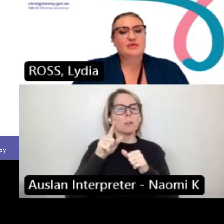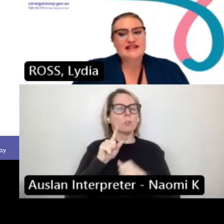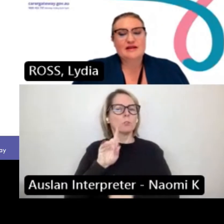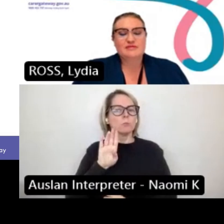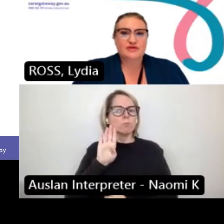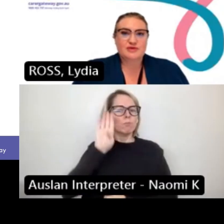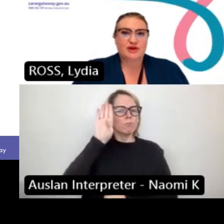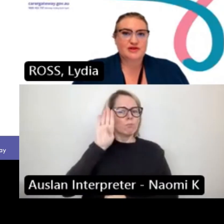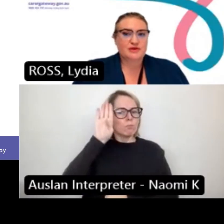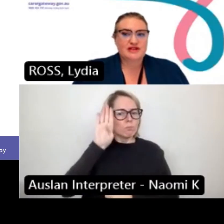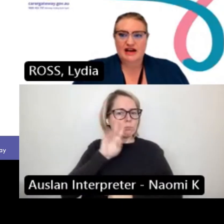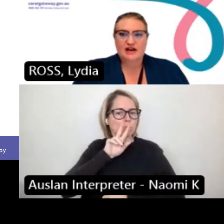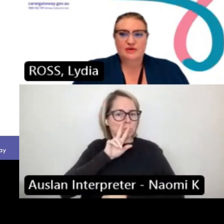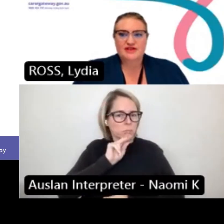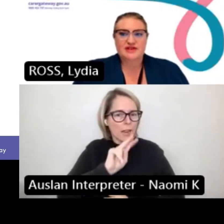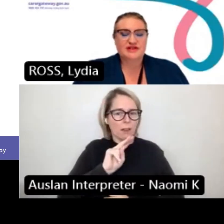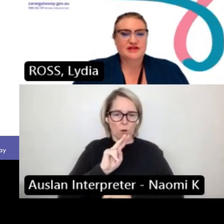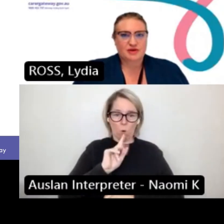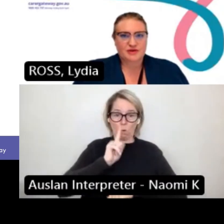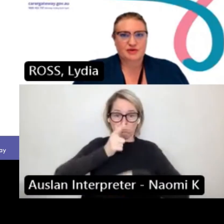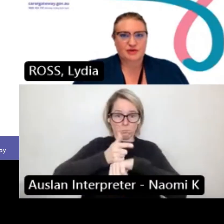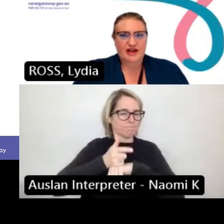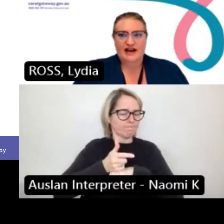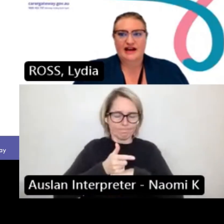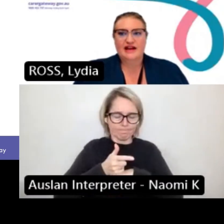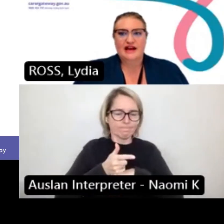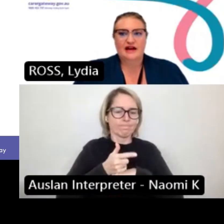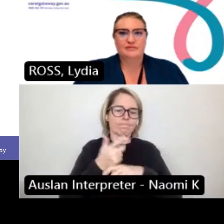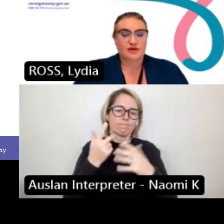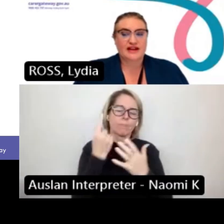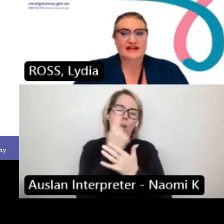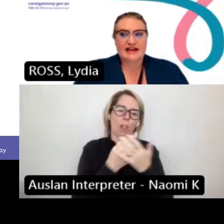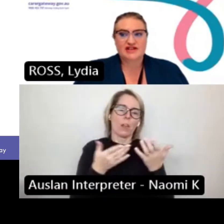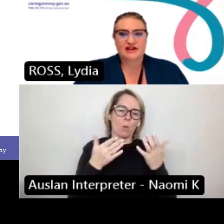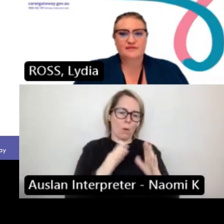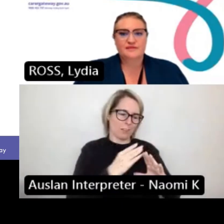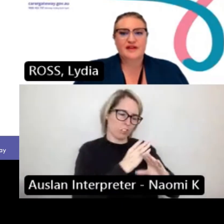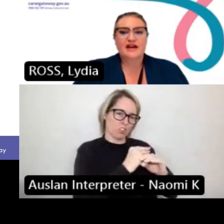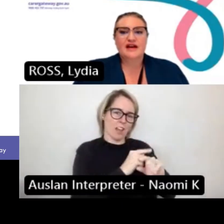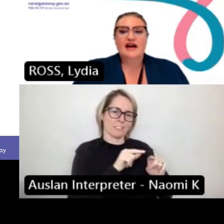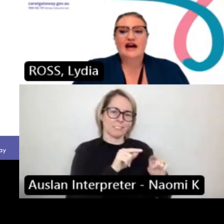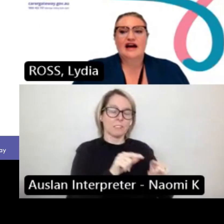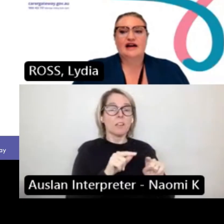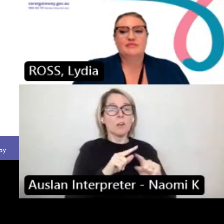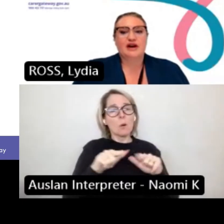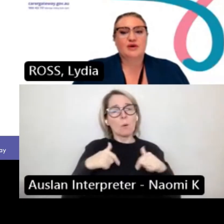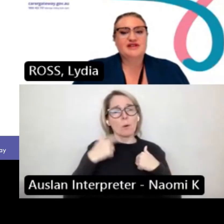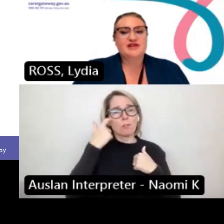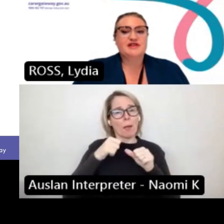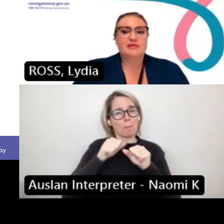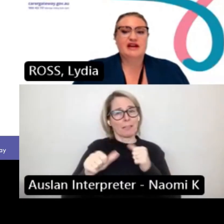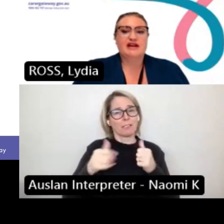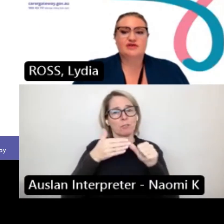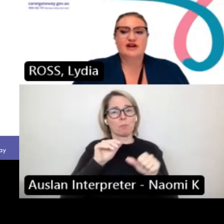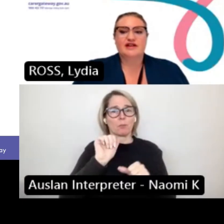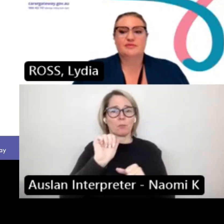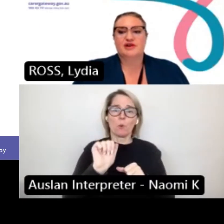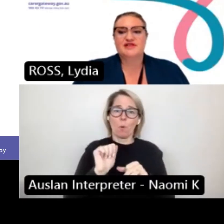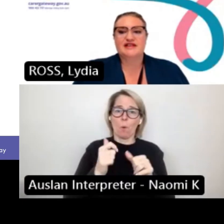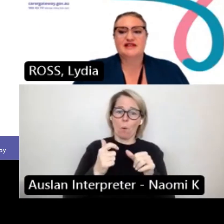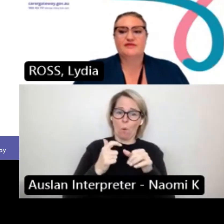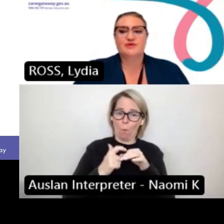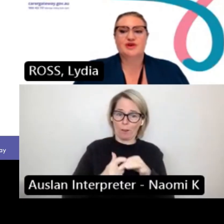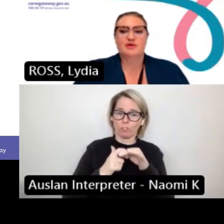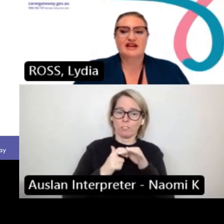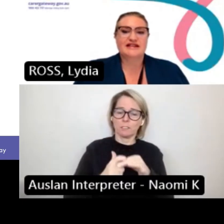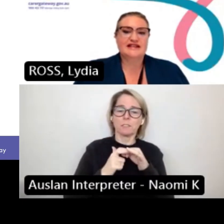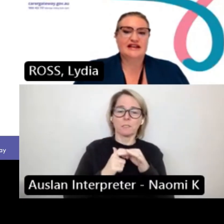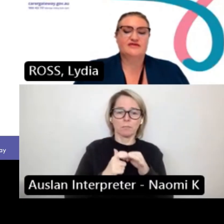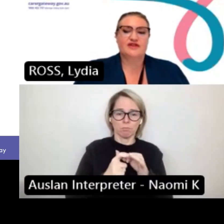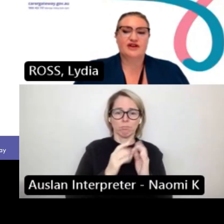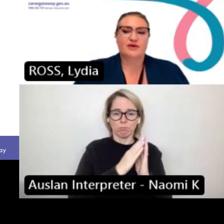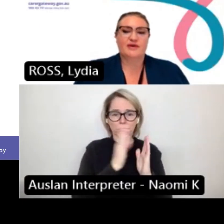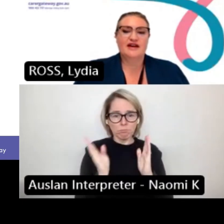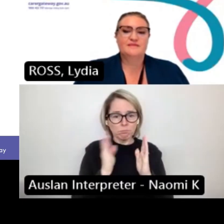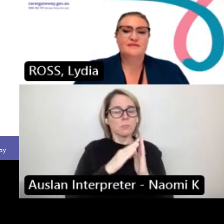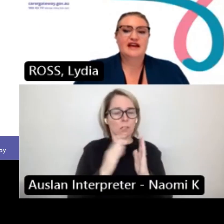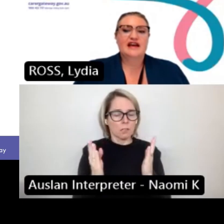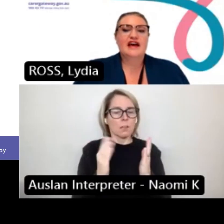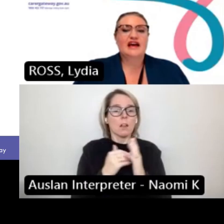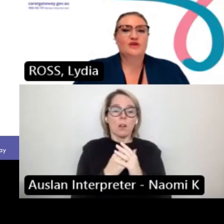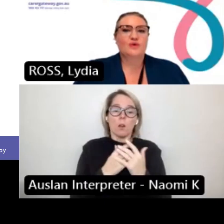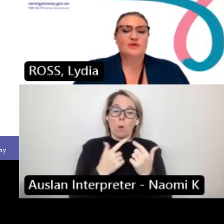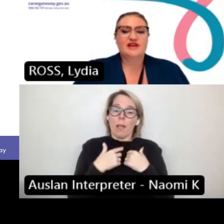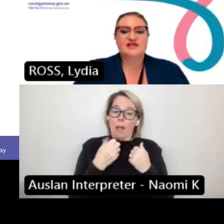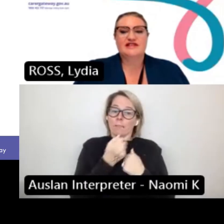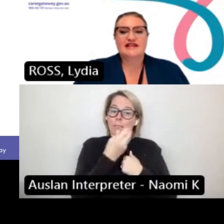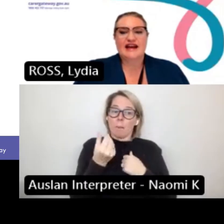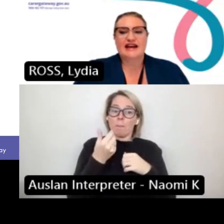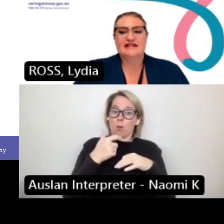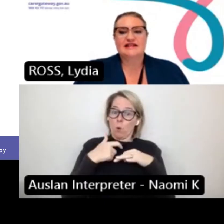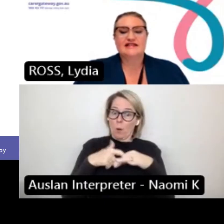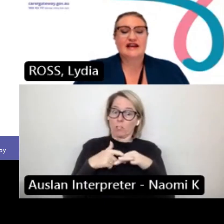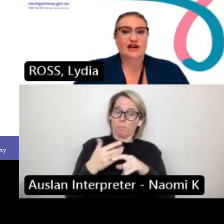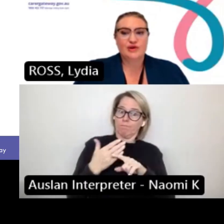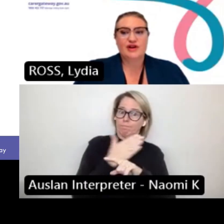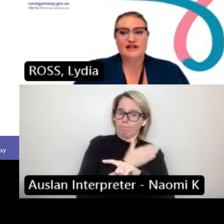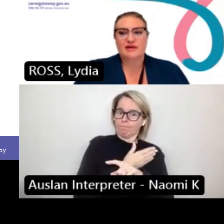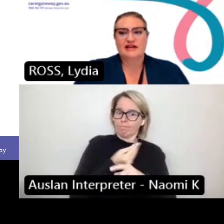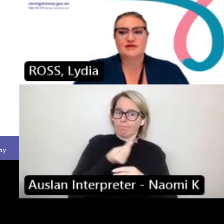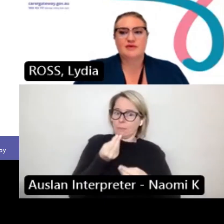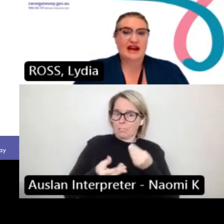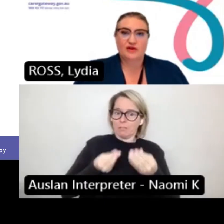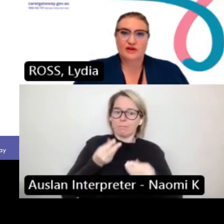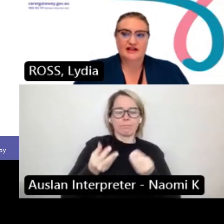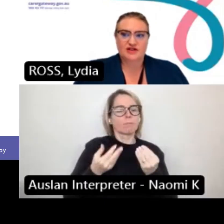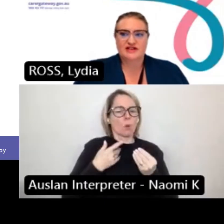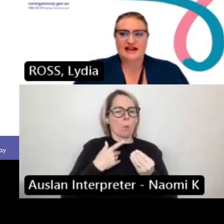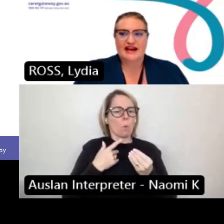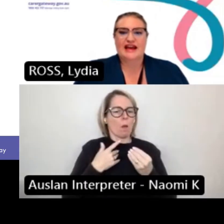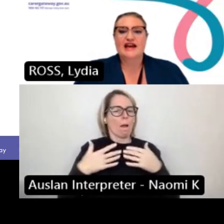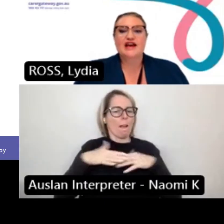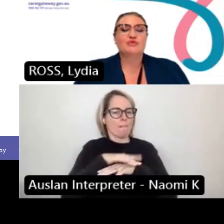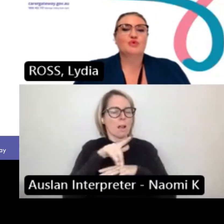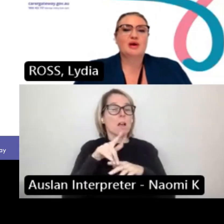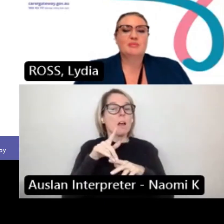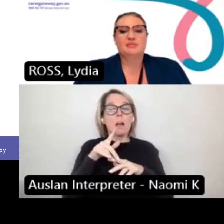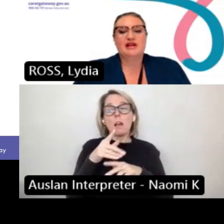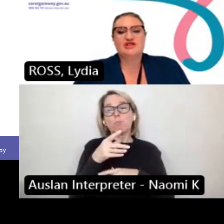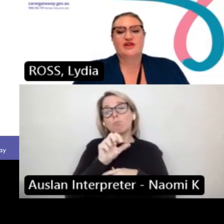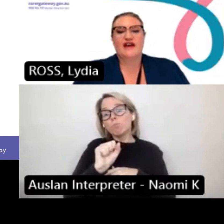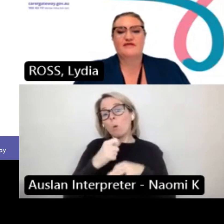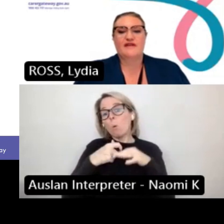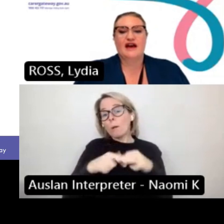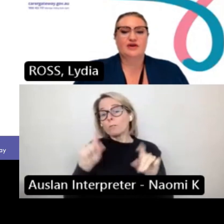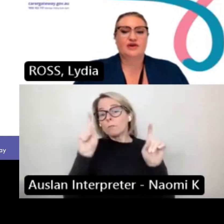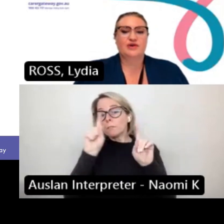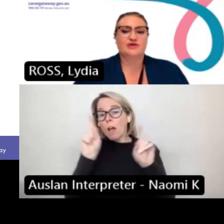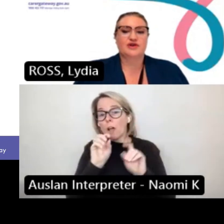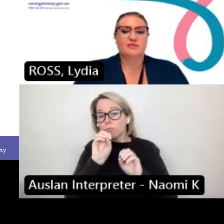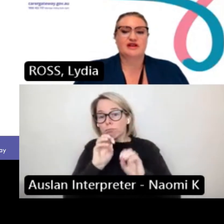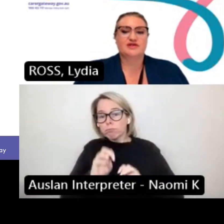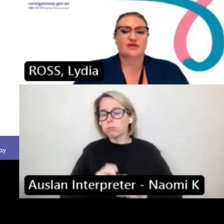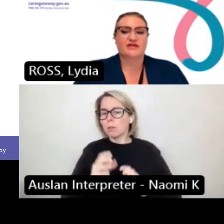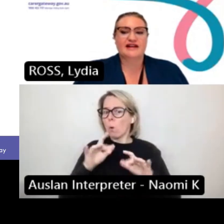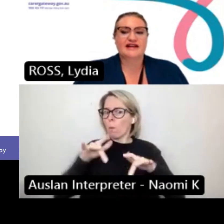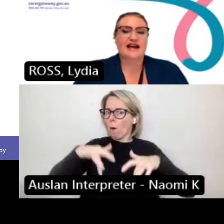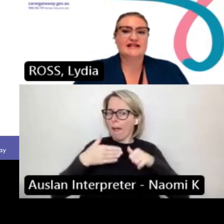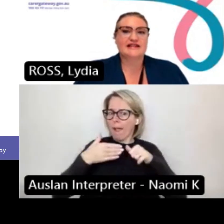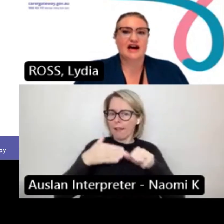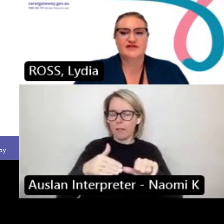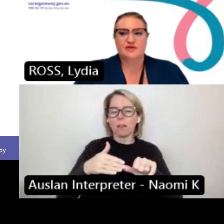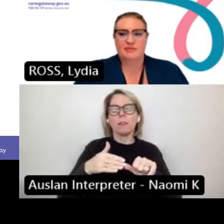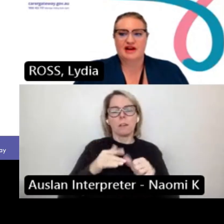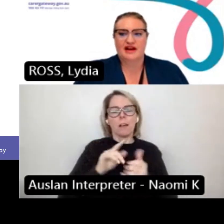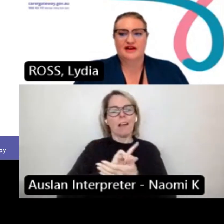We'll attempt to respond to as many questions as possible here during the session, but questions submitted during the process have also been considered for the Q&A and all questions and answers, including the ones we may not get to today, will be published on the FAQ document on GrantConnect after the webinar.